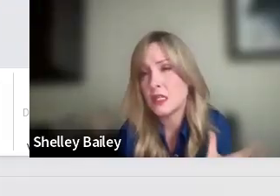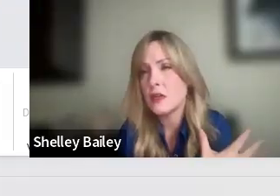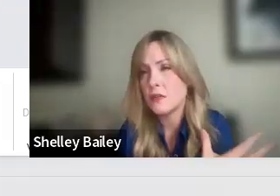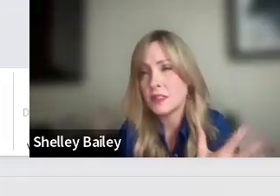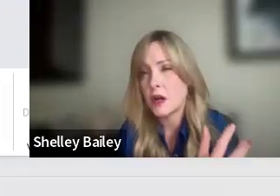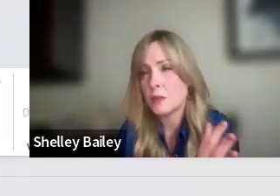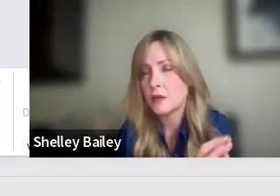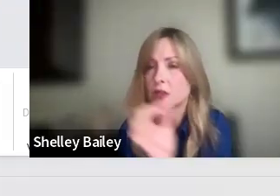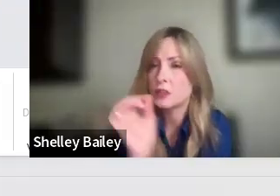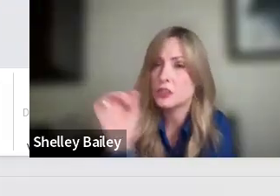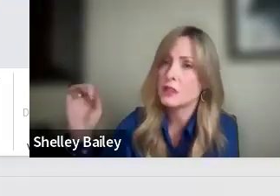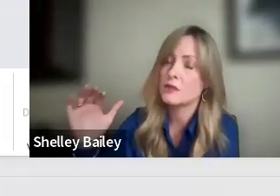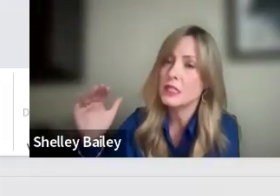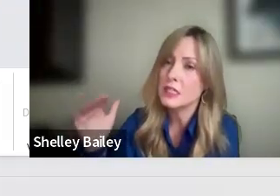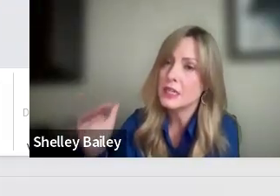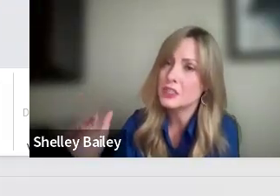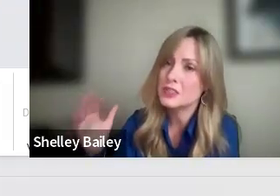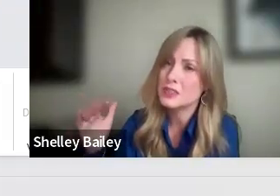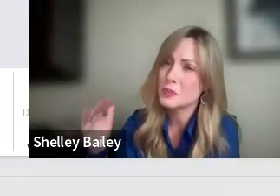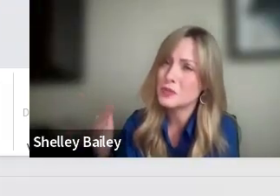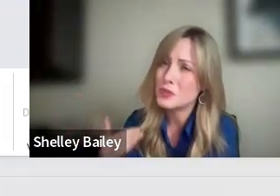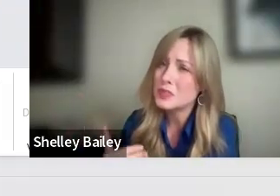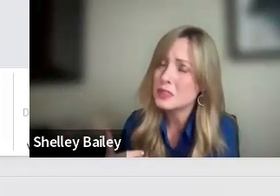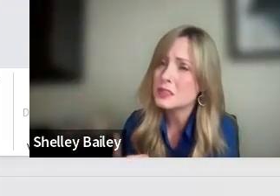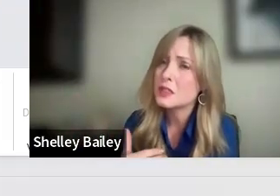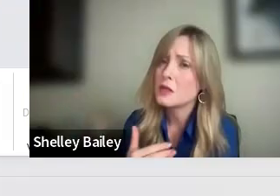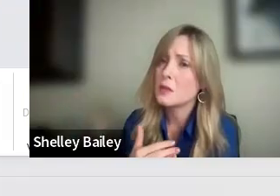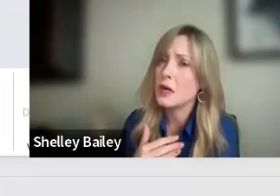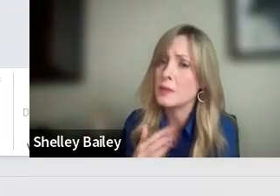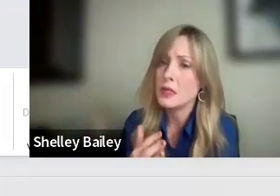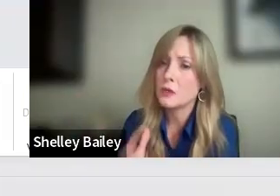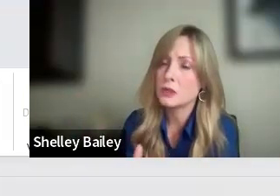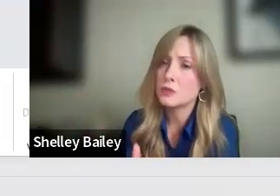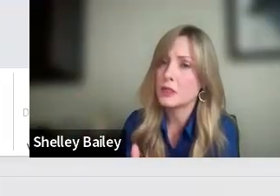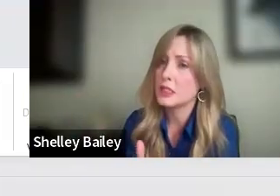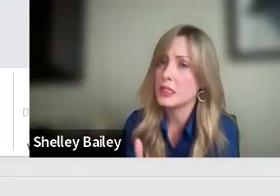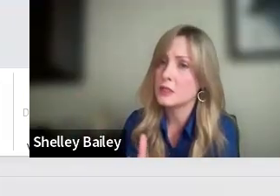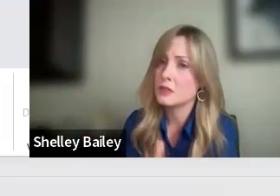again if it's open or the check of indications and approved uses but I mean I also recognize